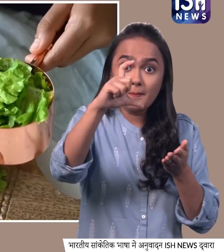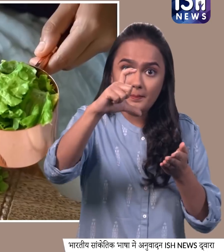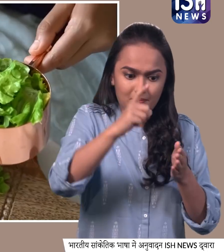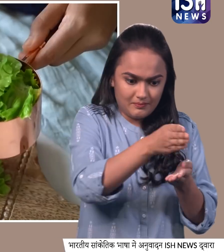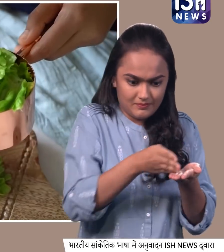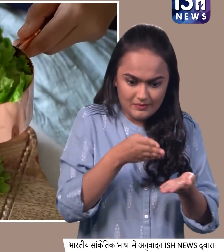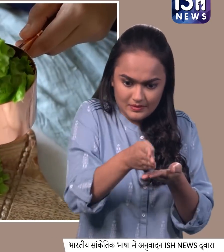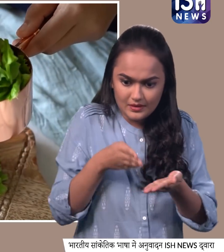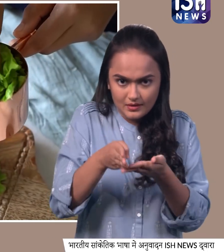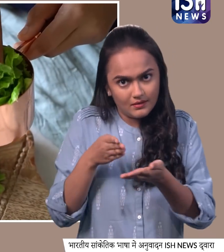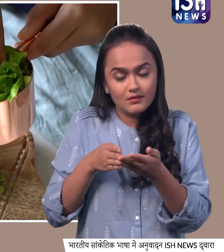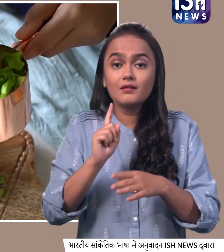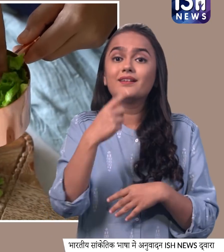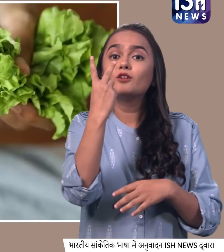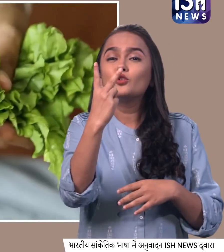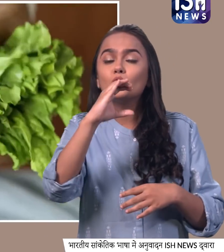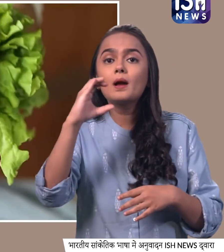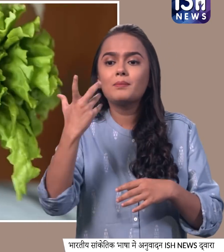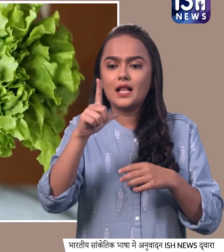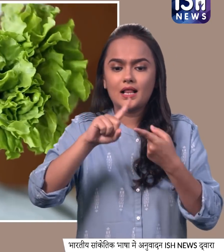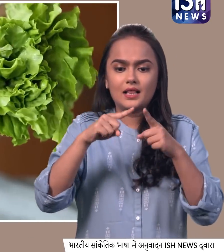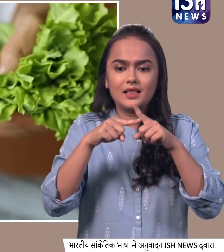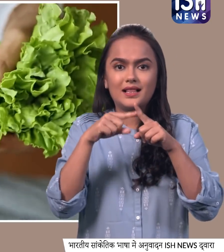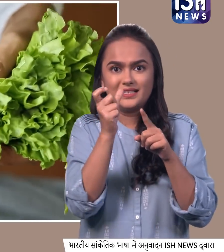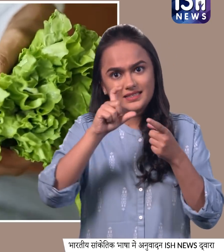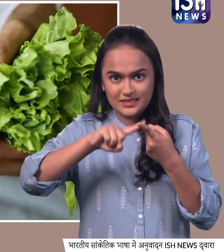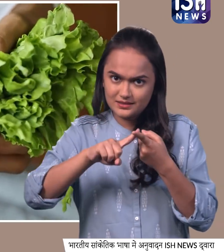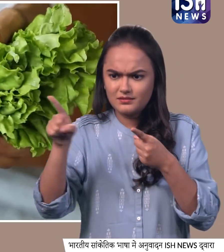Take 2 cup lettuce leaves and remove big chunks of them with your hands